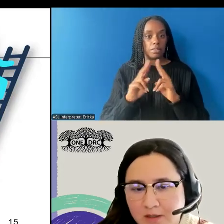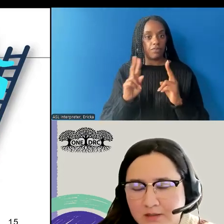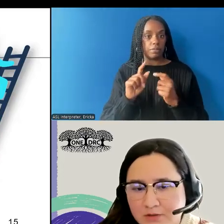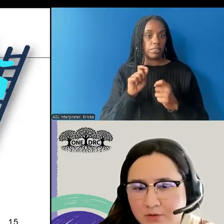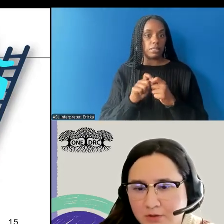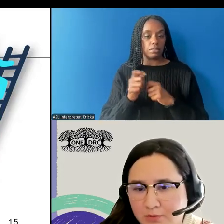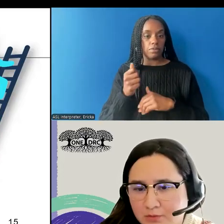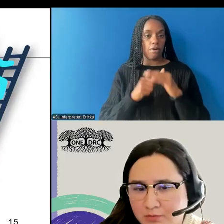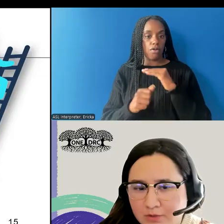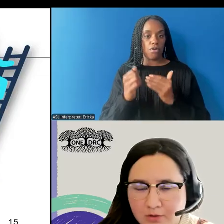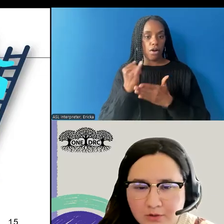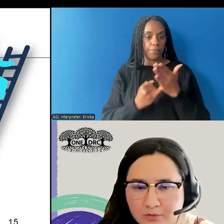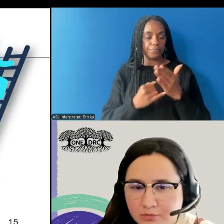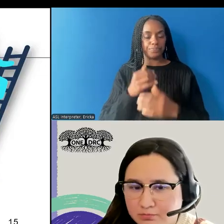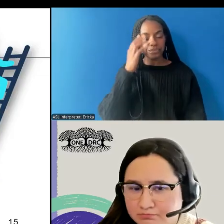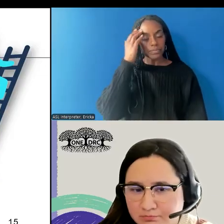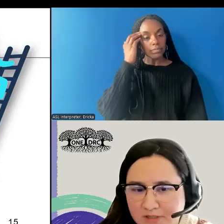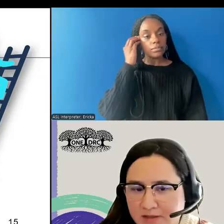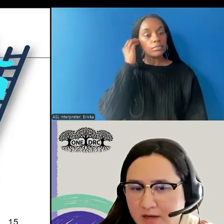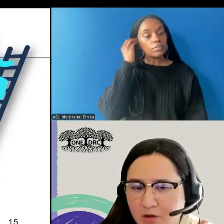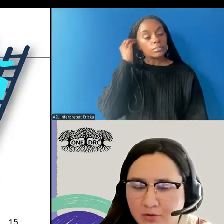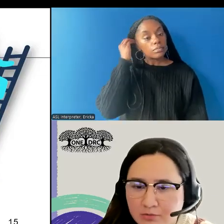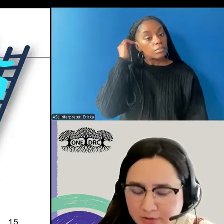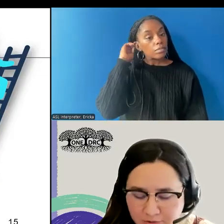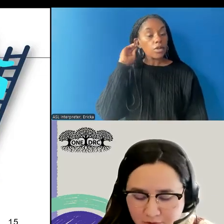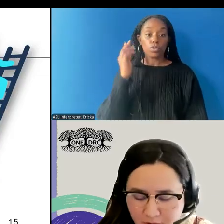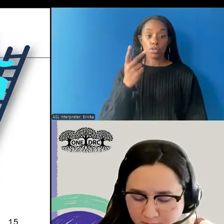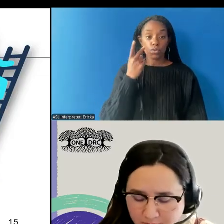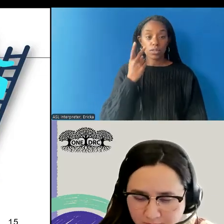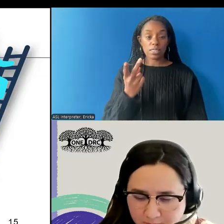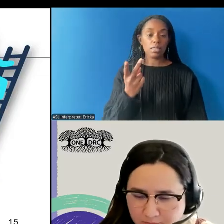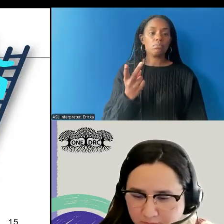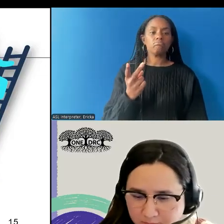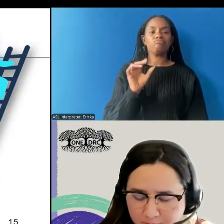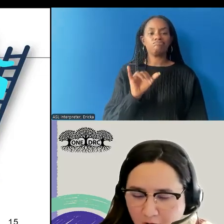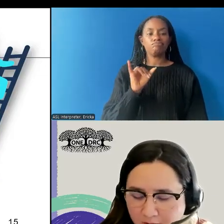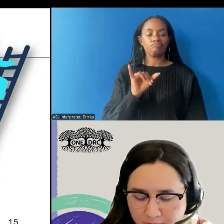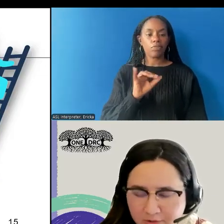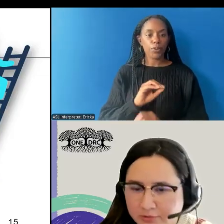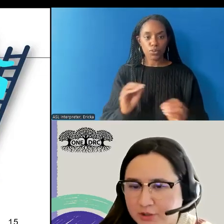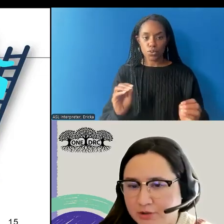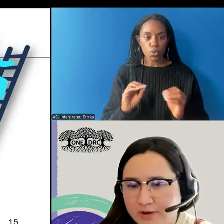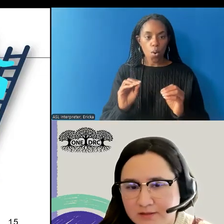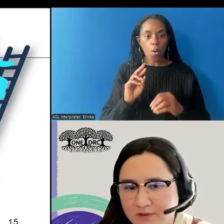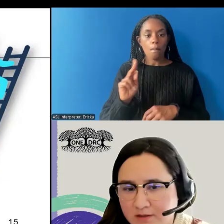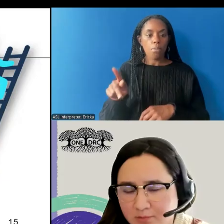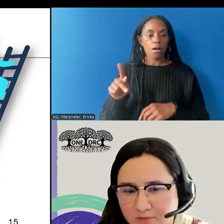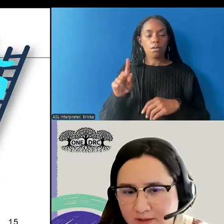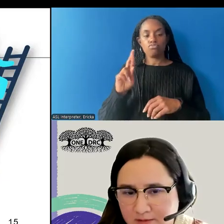And so you, you know, you see that. No, there's no park recreational activity that provides.